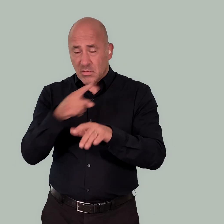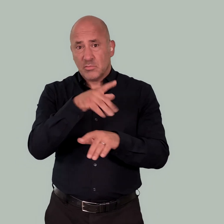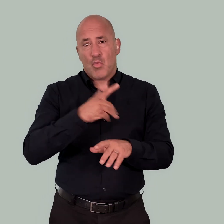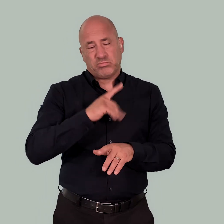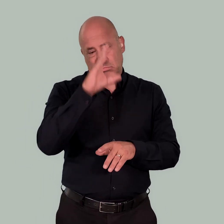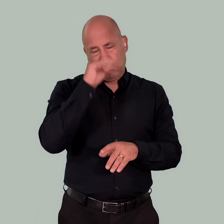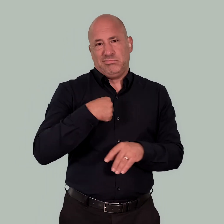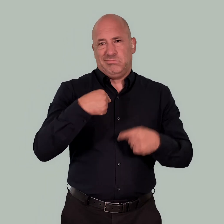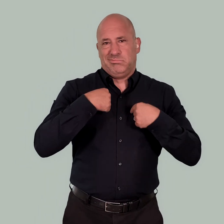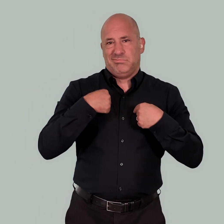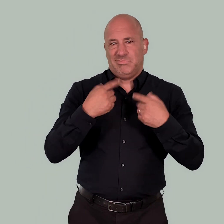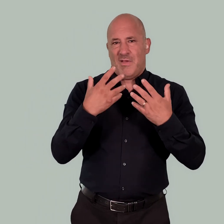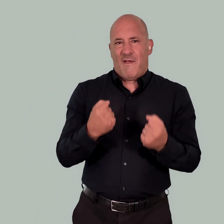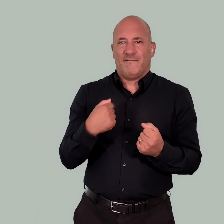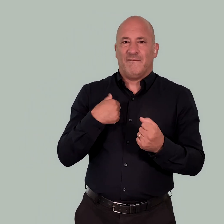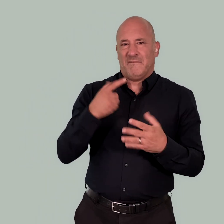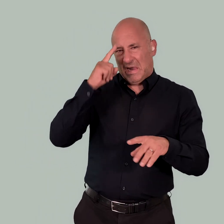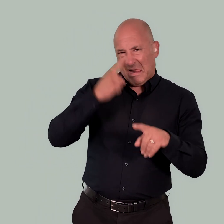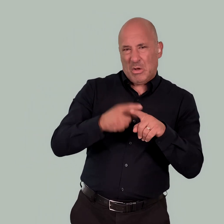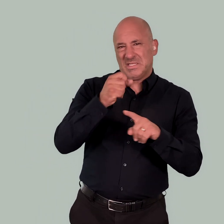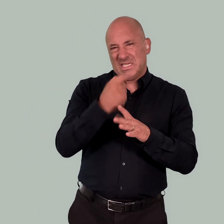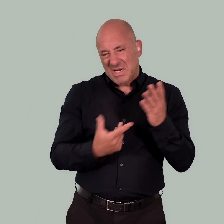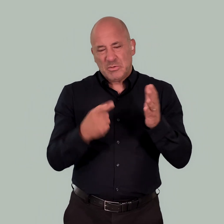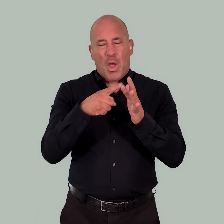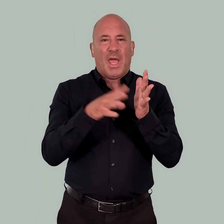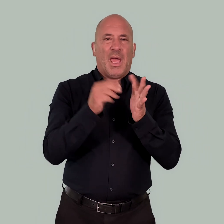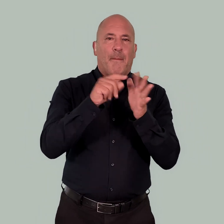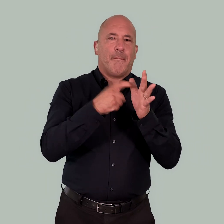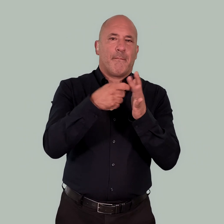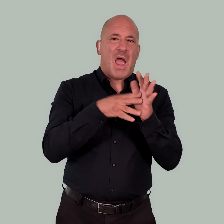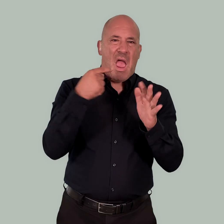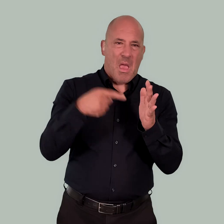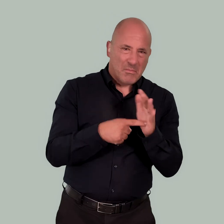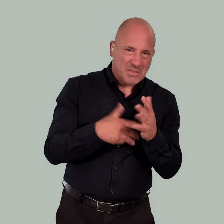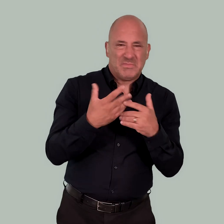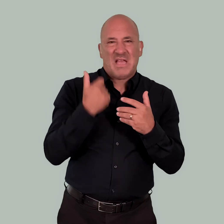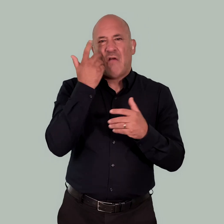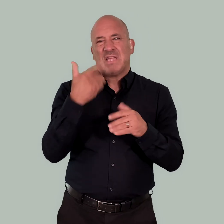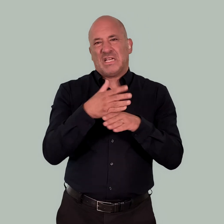the decision to self-report “a longstanding illness/disability/impairment